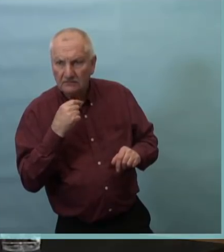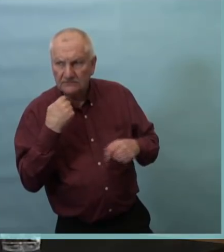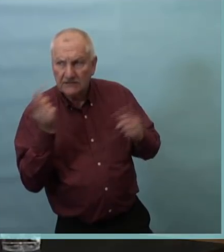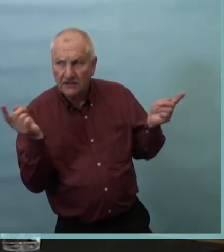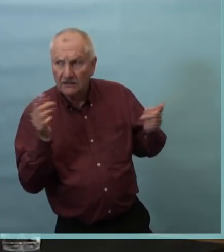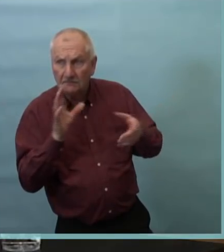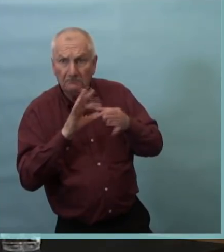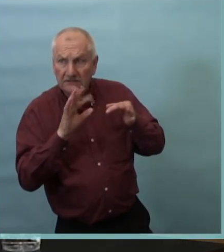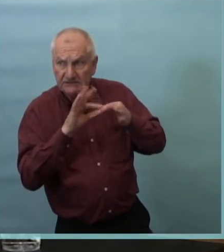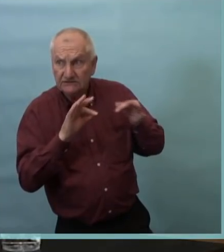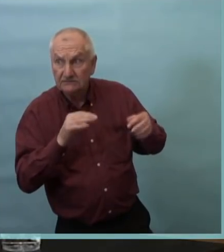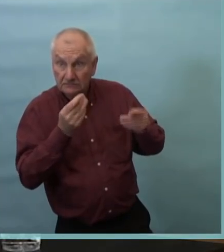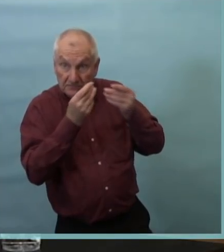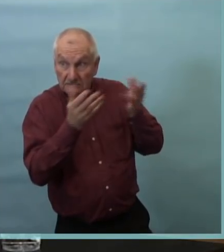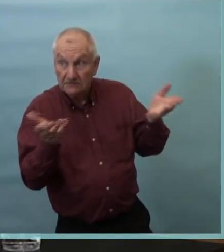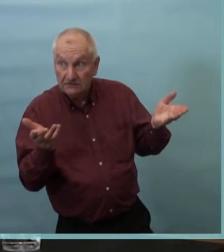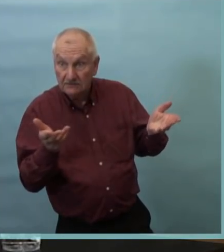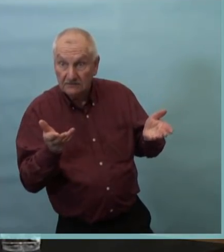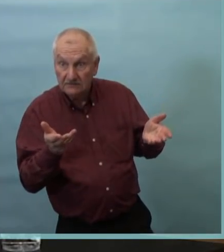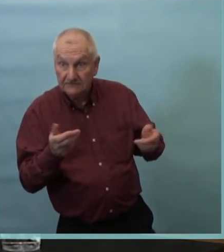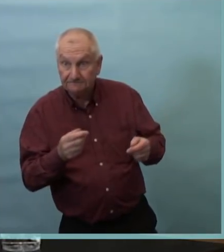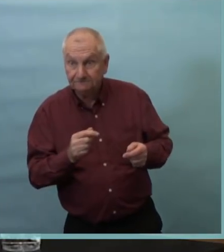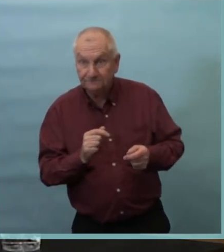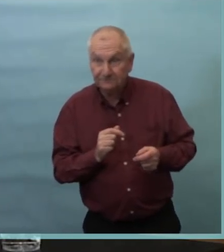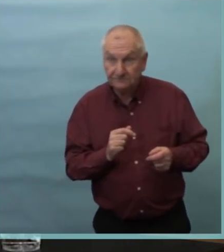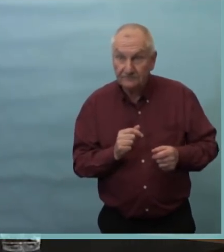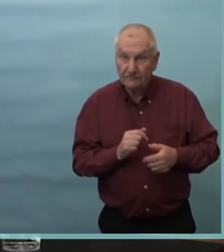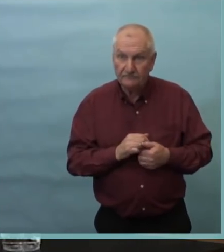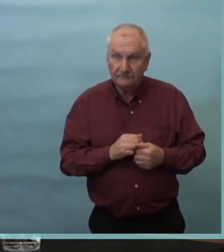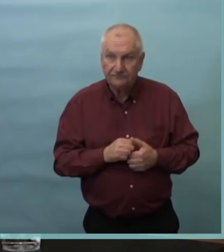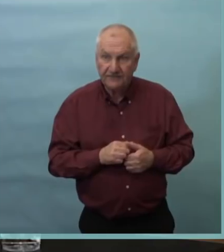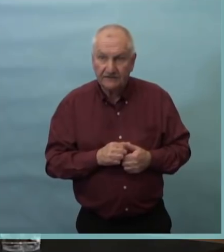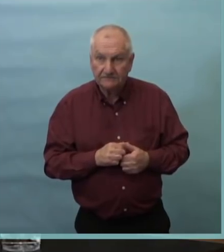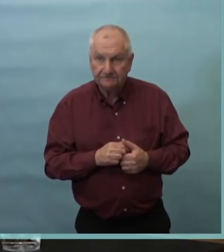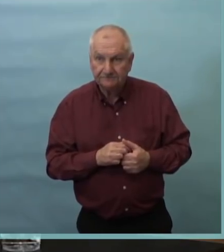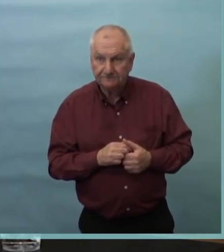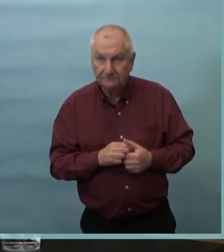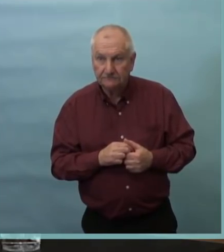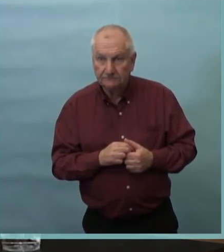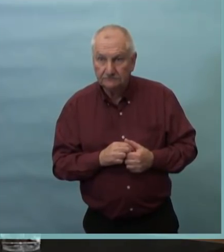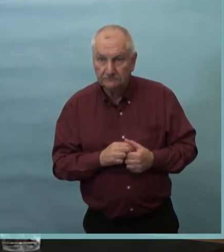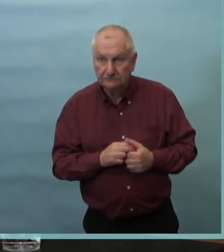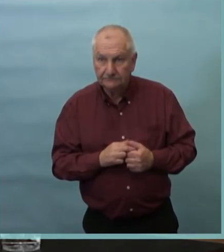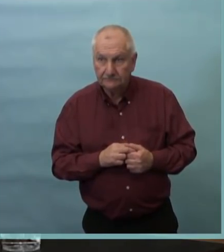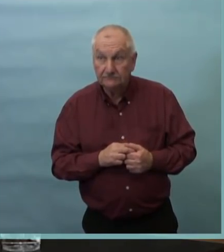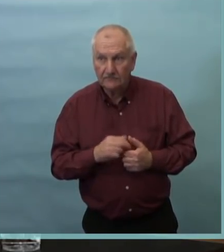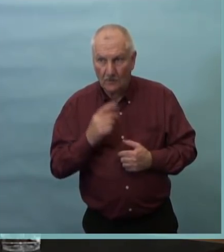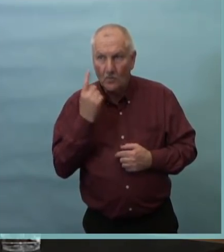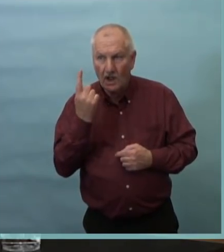can I can we've had that one one death from from a personal care home the